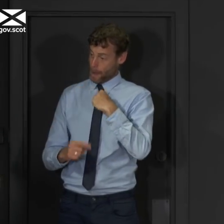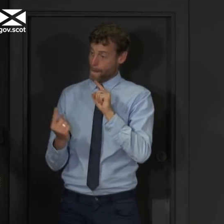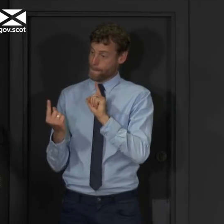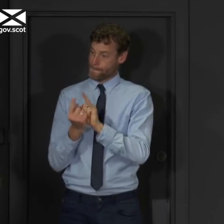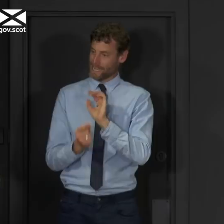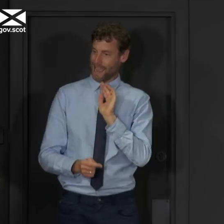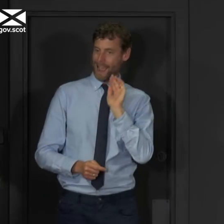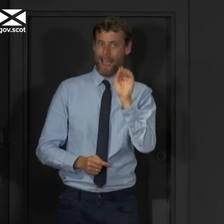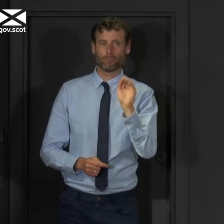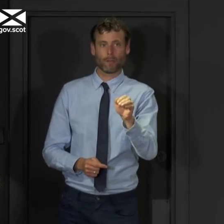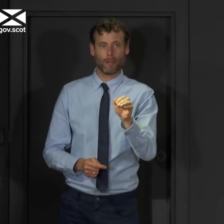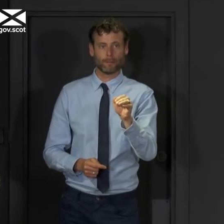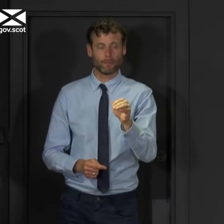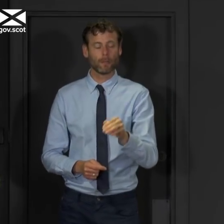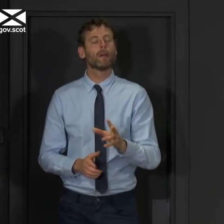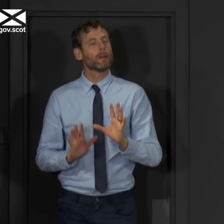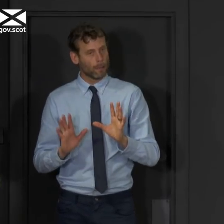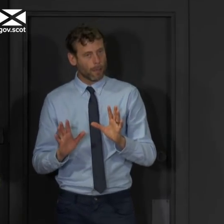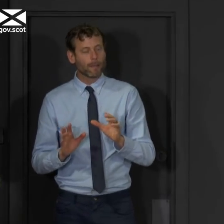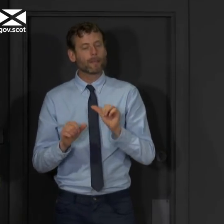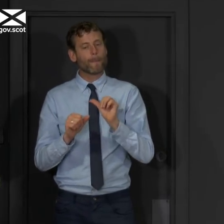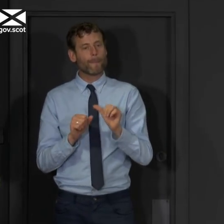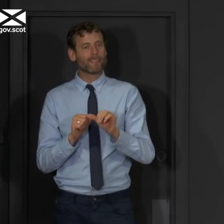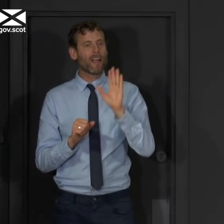As we go forward we will look at the evidence, and if we can do that in a way that allows